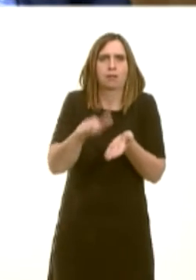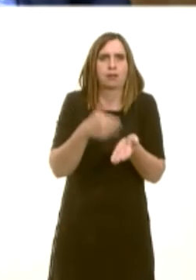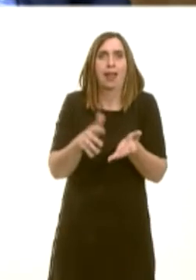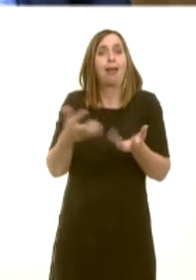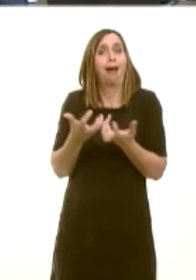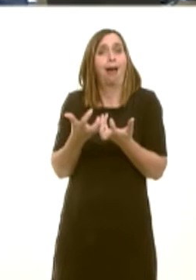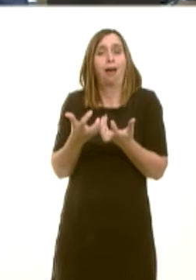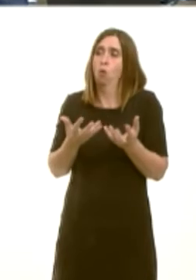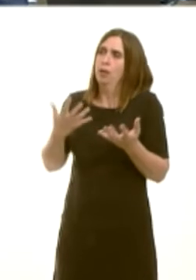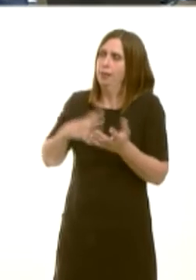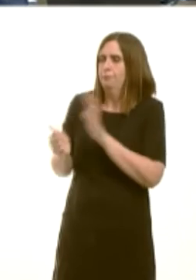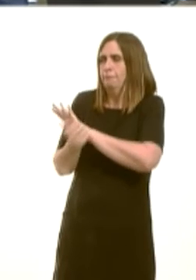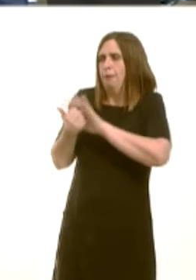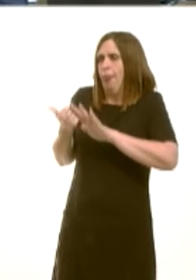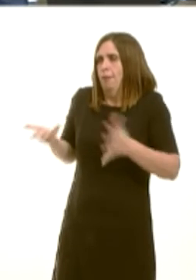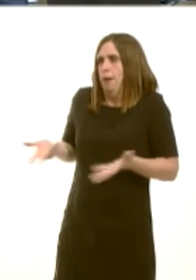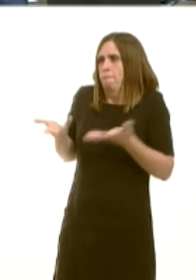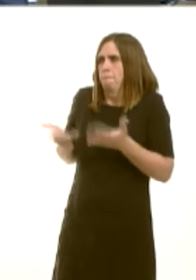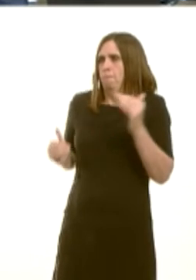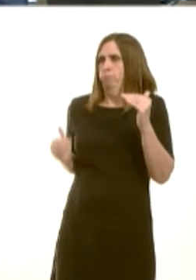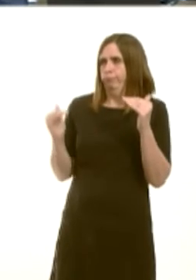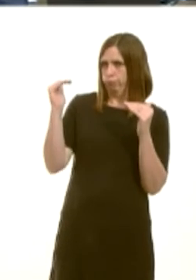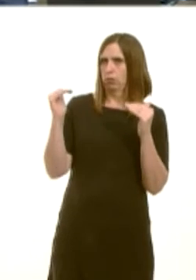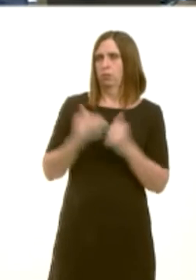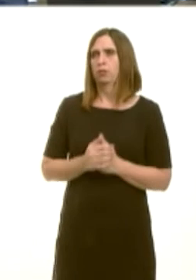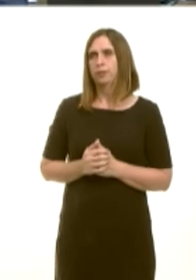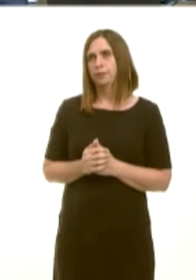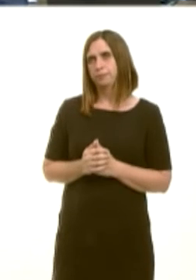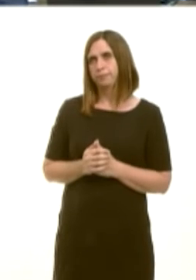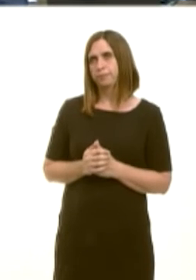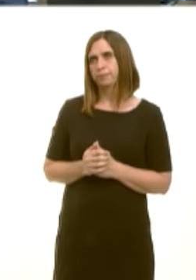Jenny Rathbone: We obviously know that this is a key matter, when weíre hoping to dig